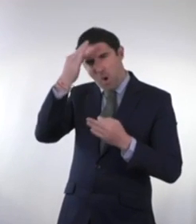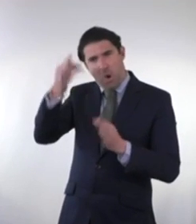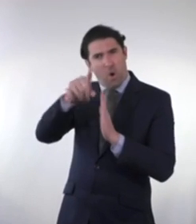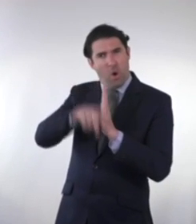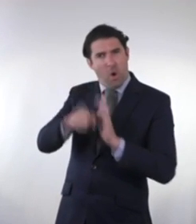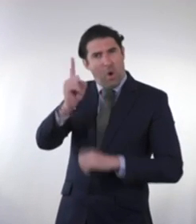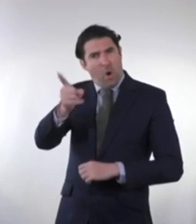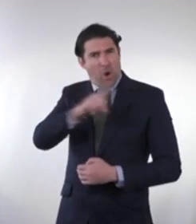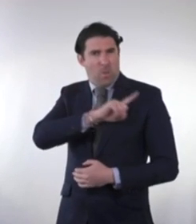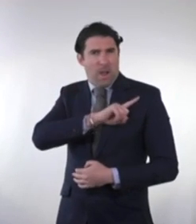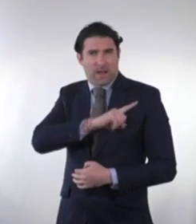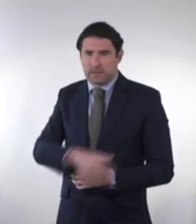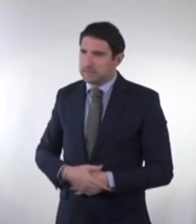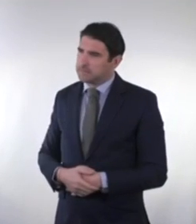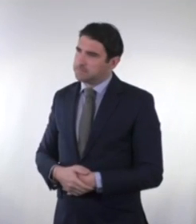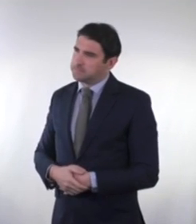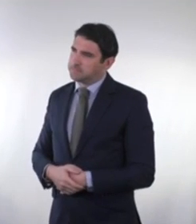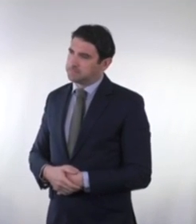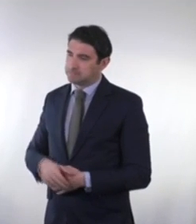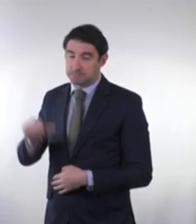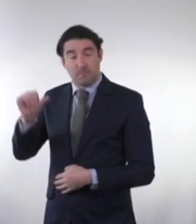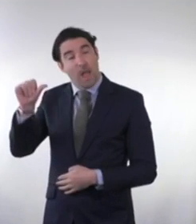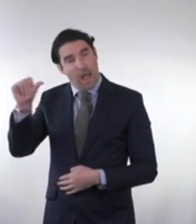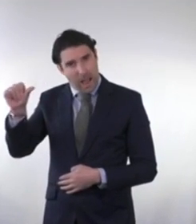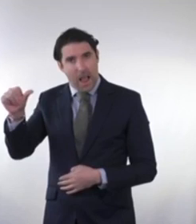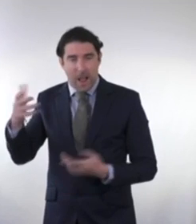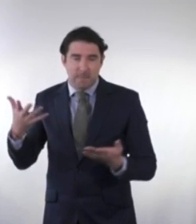yet people from lockdown areas in England can still visit rural Wales.